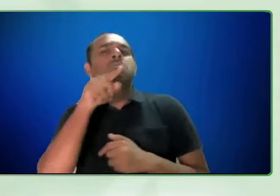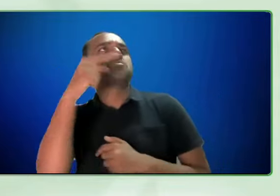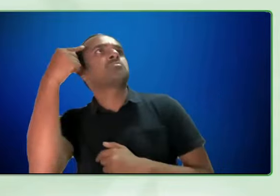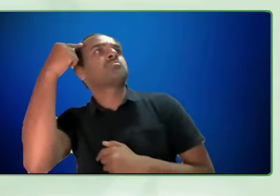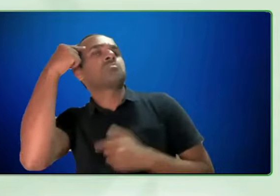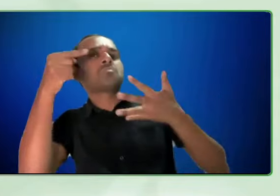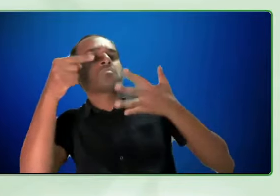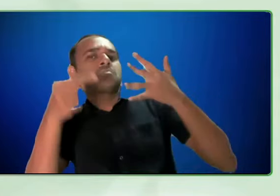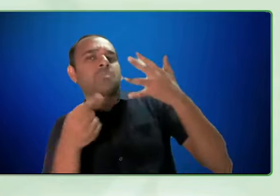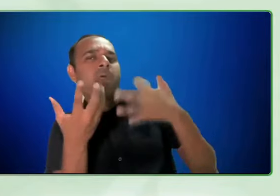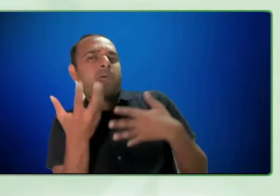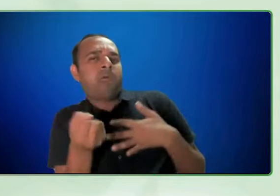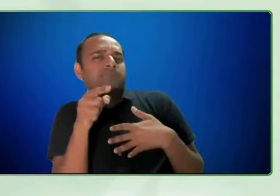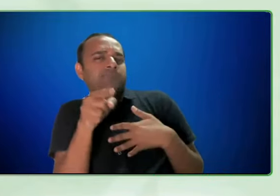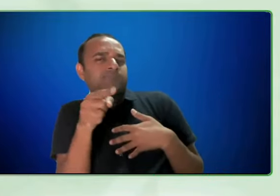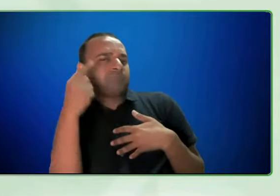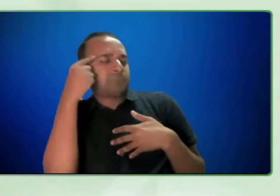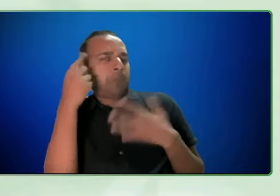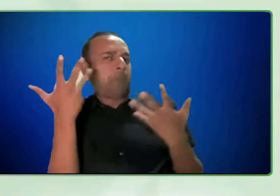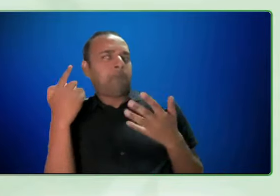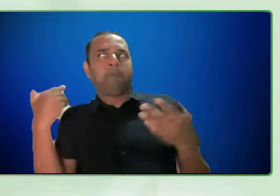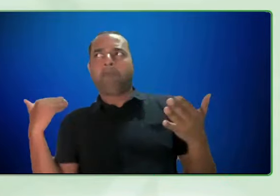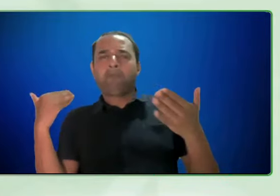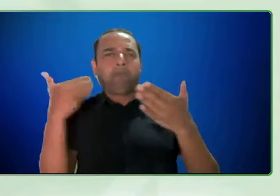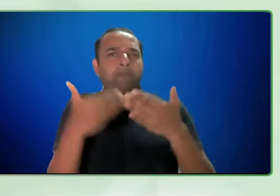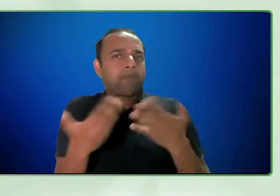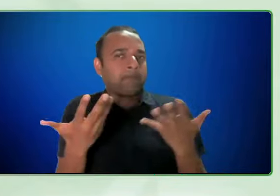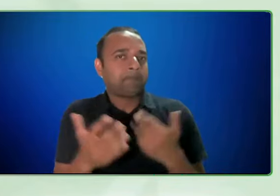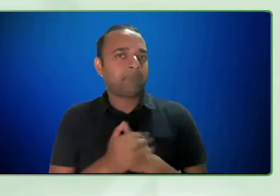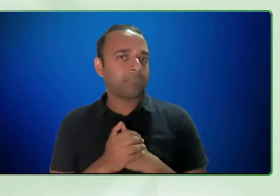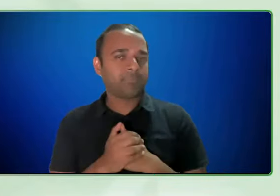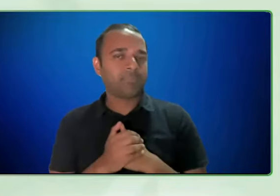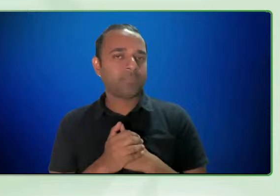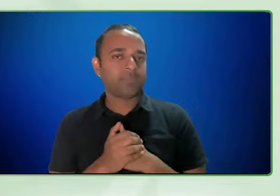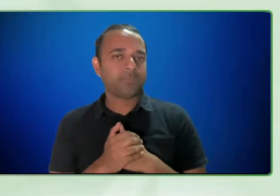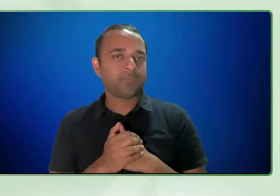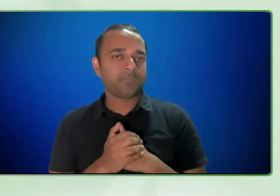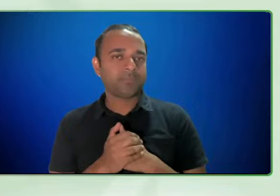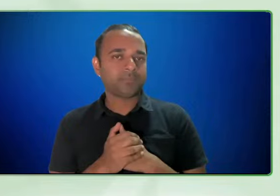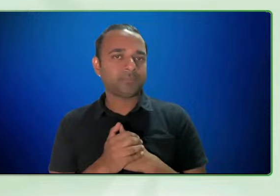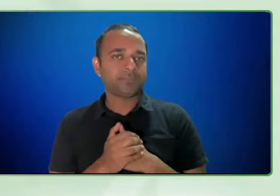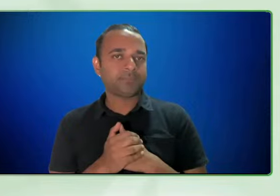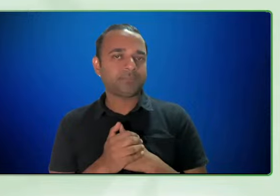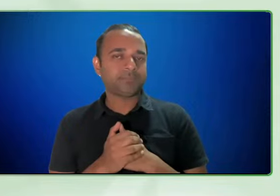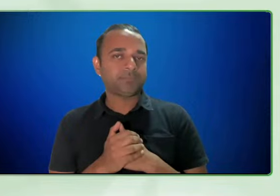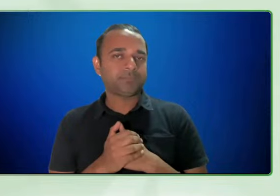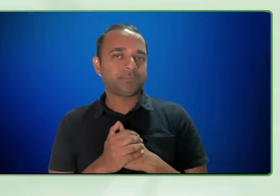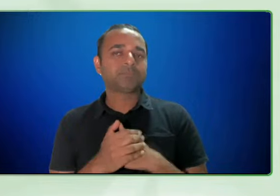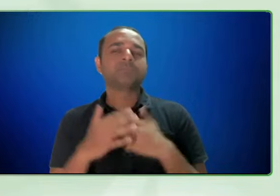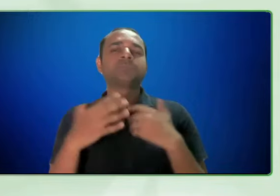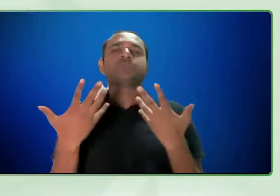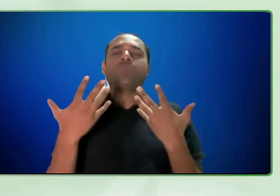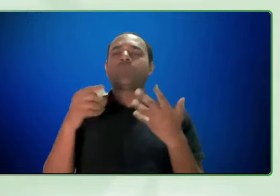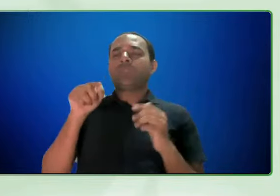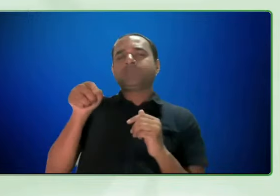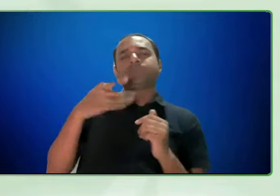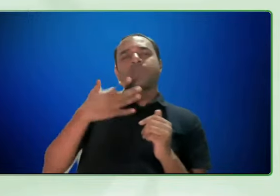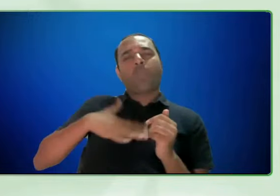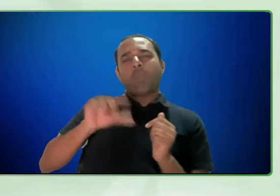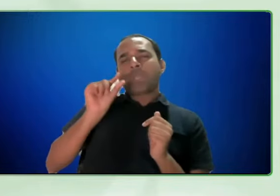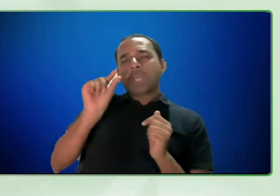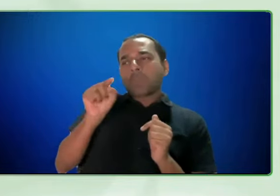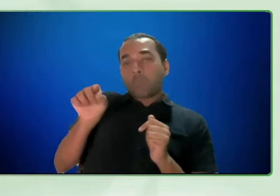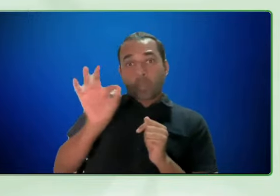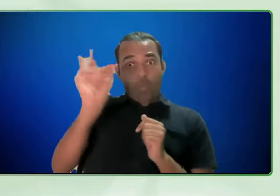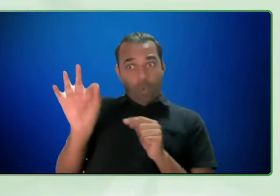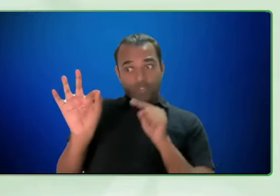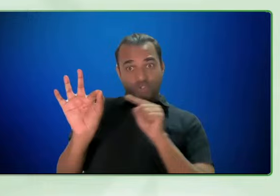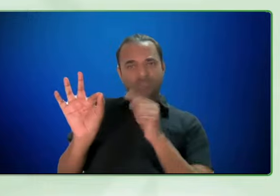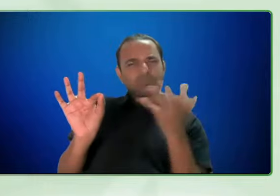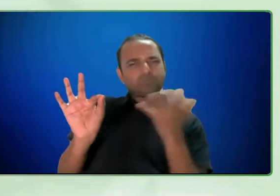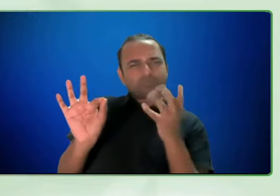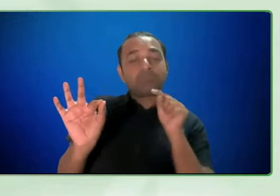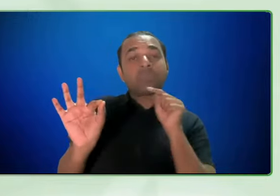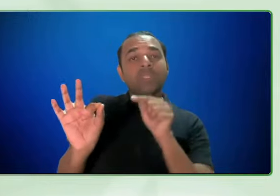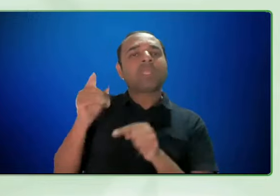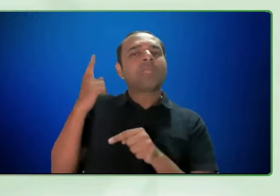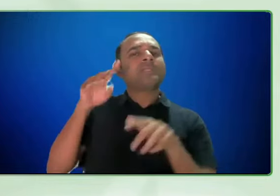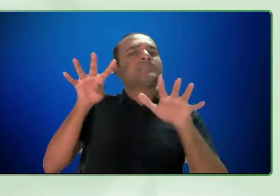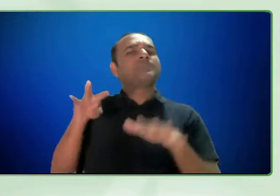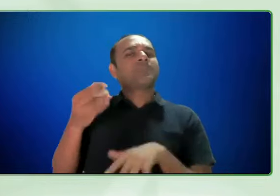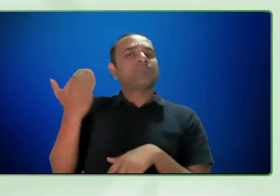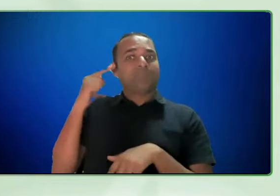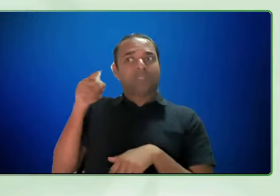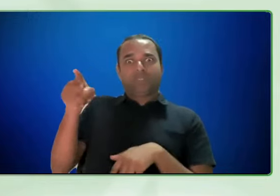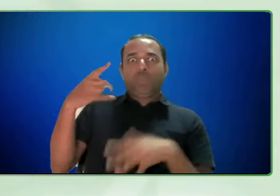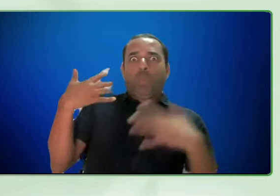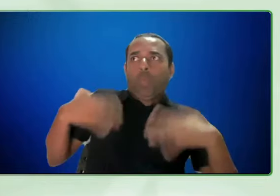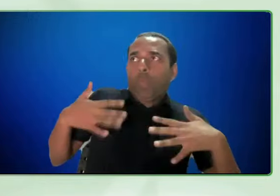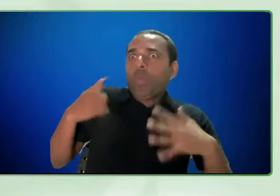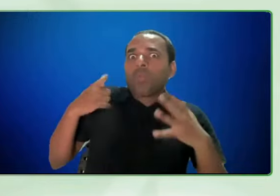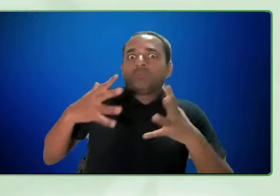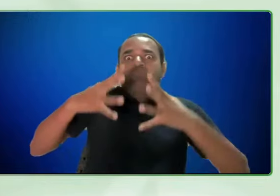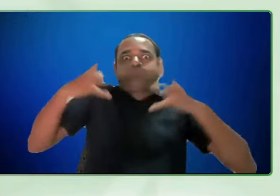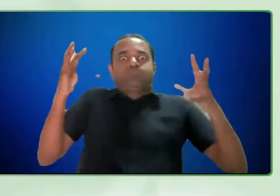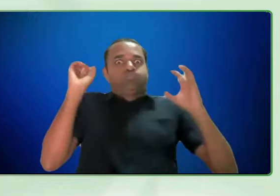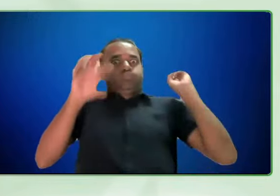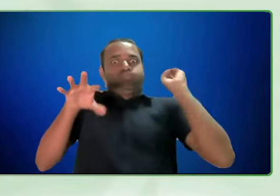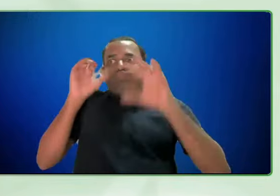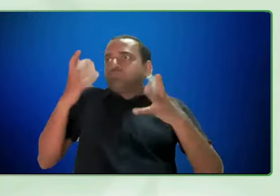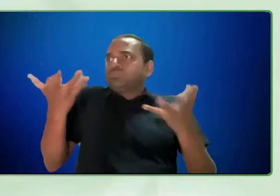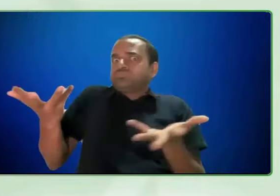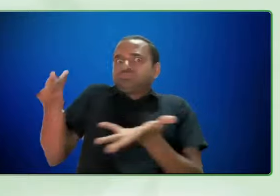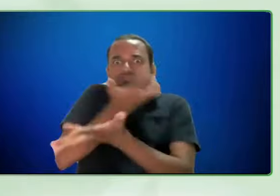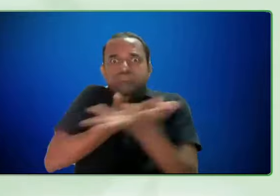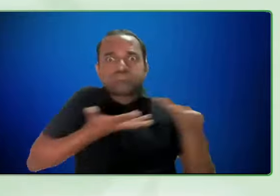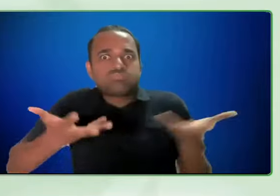productive preparation, we joined the India conference in September 23. An incredible